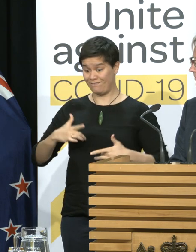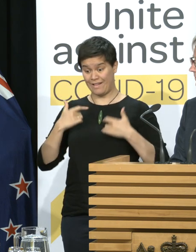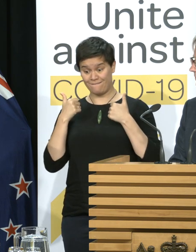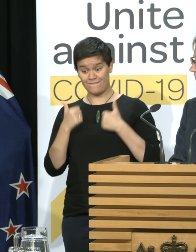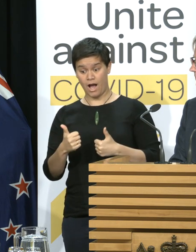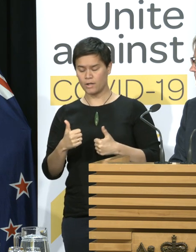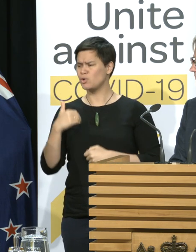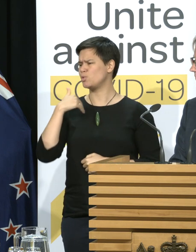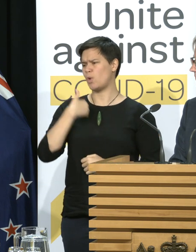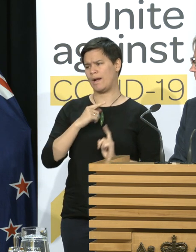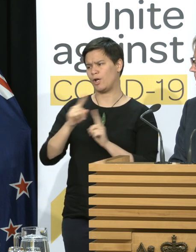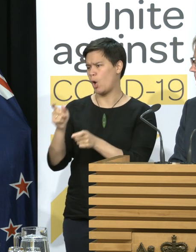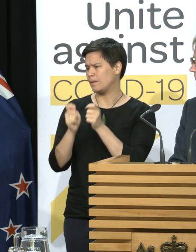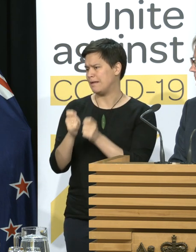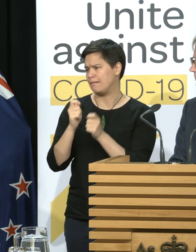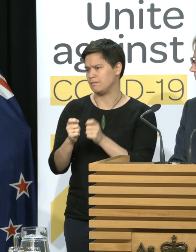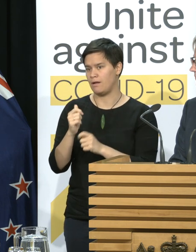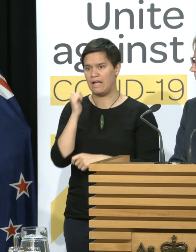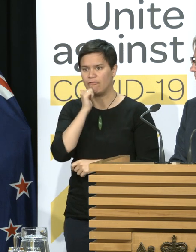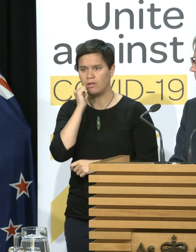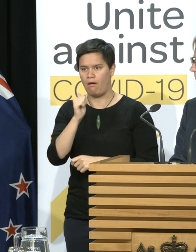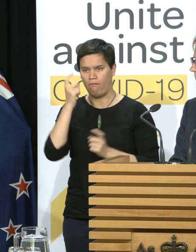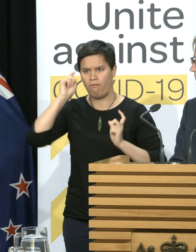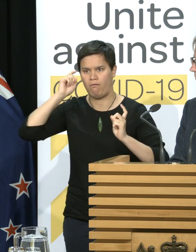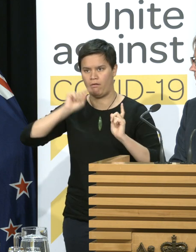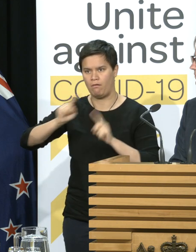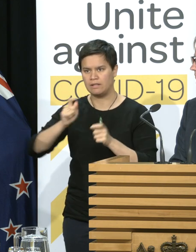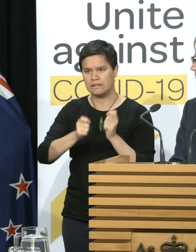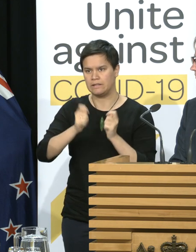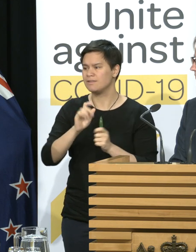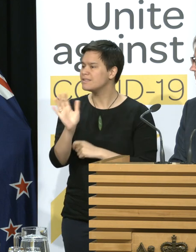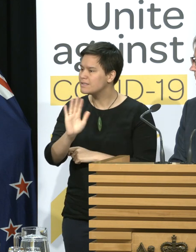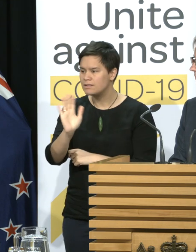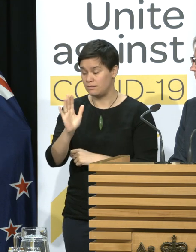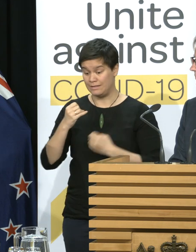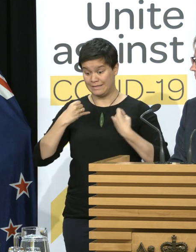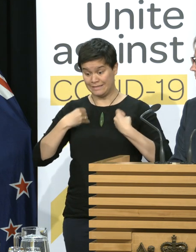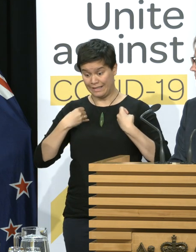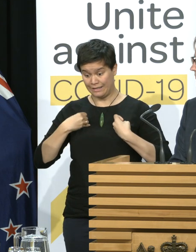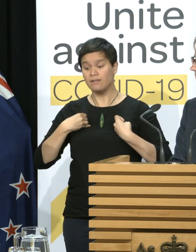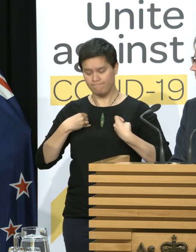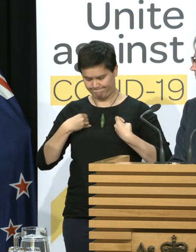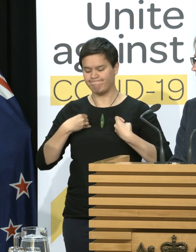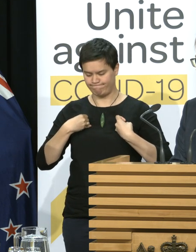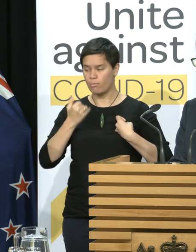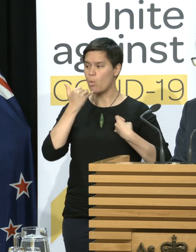But actually, if there's reason for people to get a test, then Healthline is the first port of call there. Give Healthline a call. They'll tell you whether you should get a test